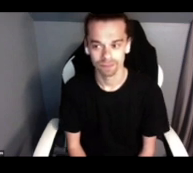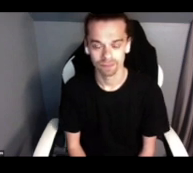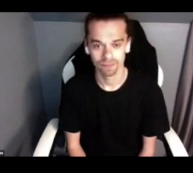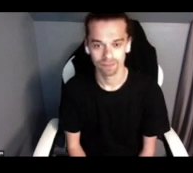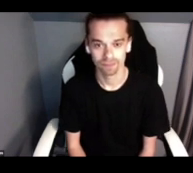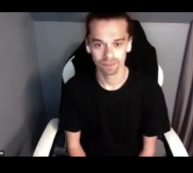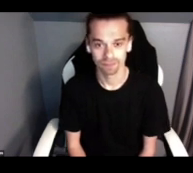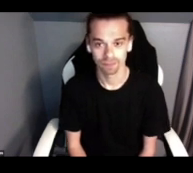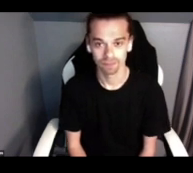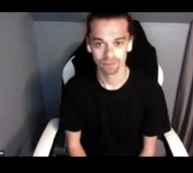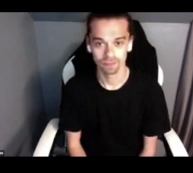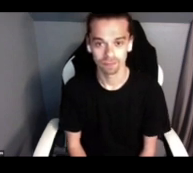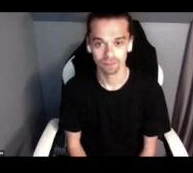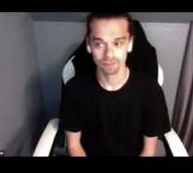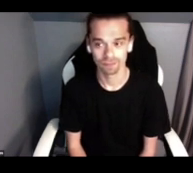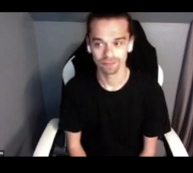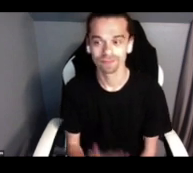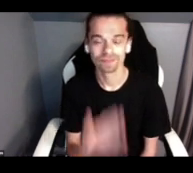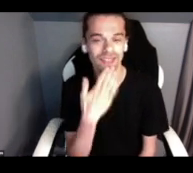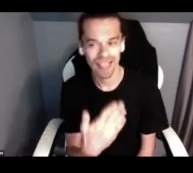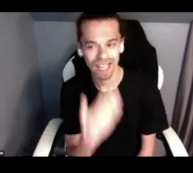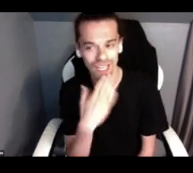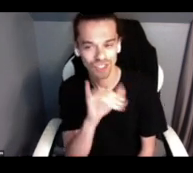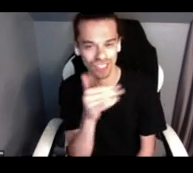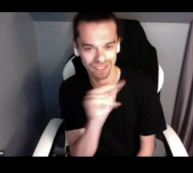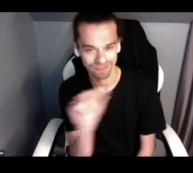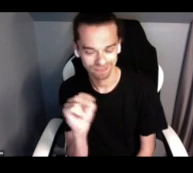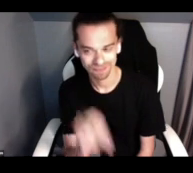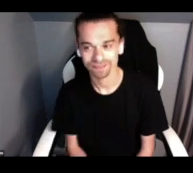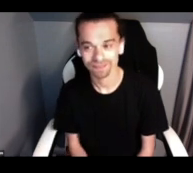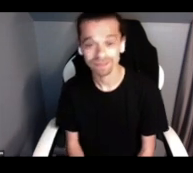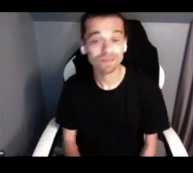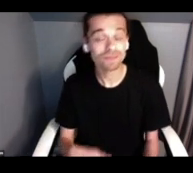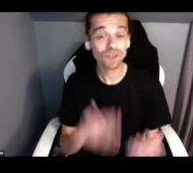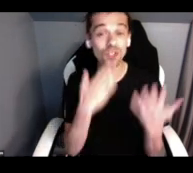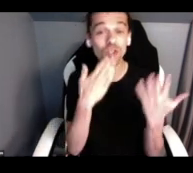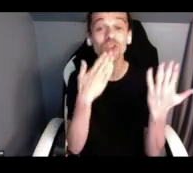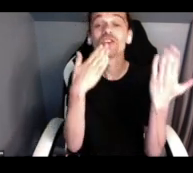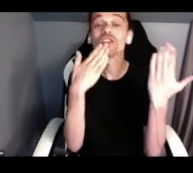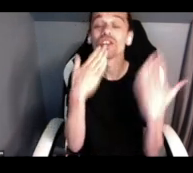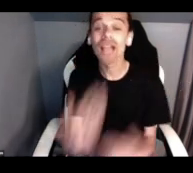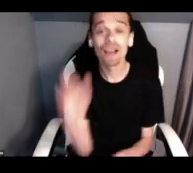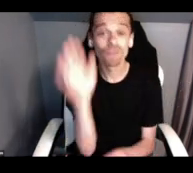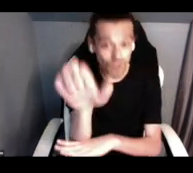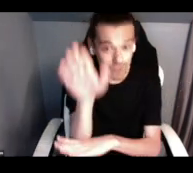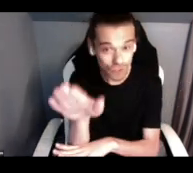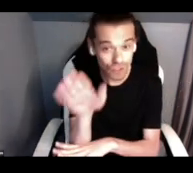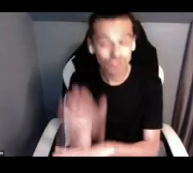Thank you, Jen. Good afternoon, everybody. My name is Teresa Nguyen.